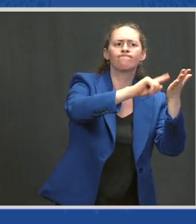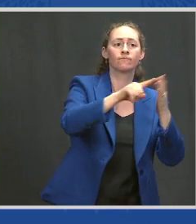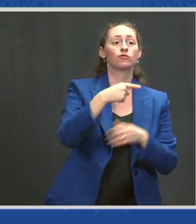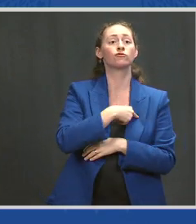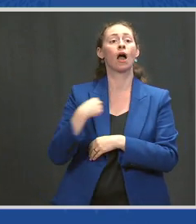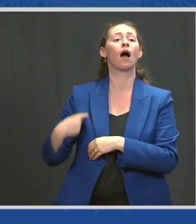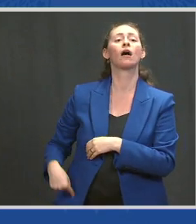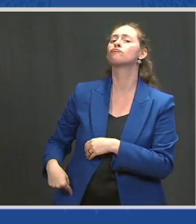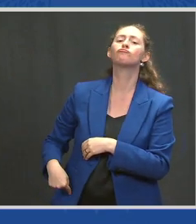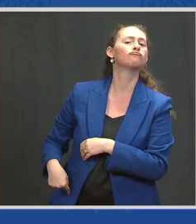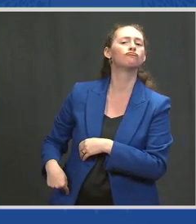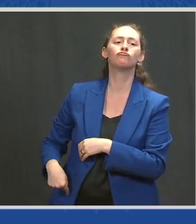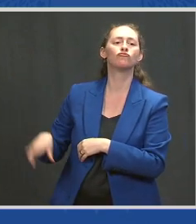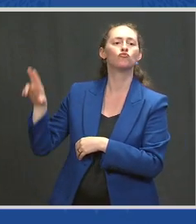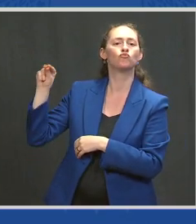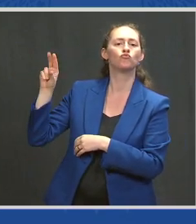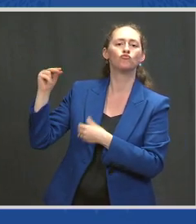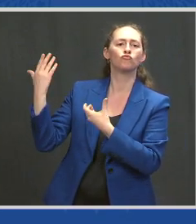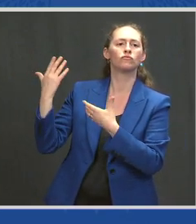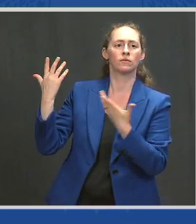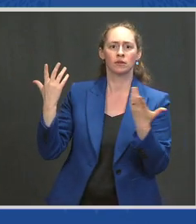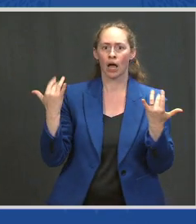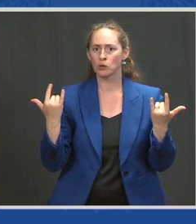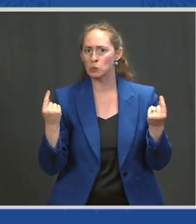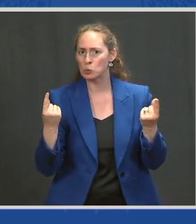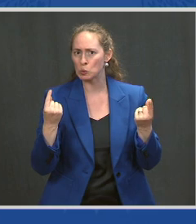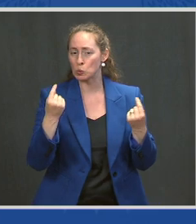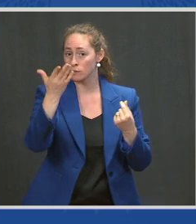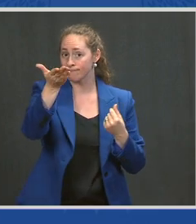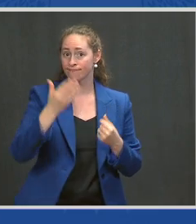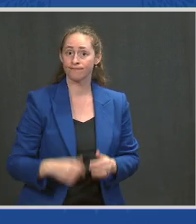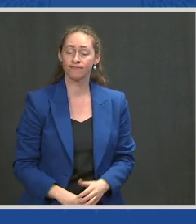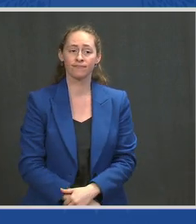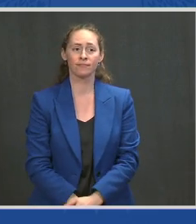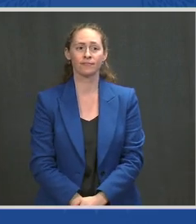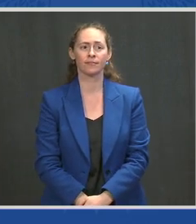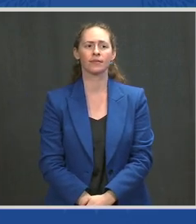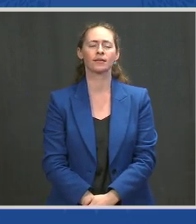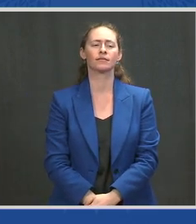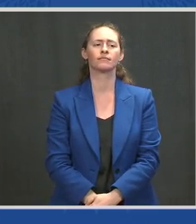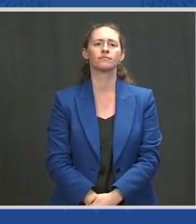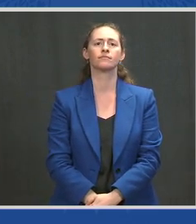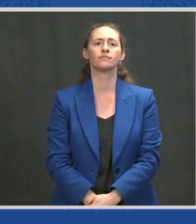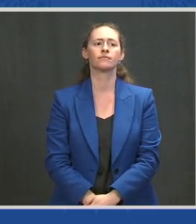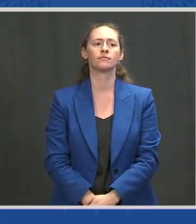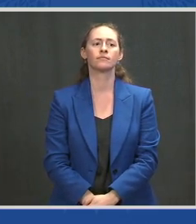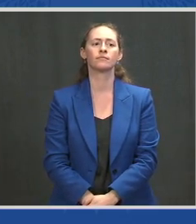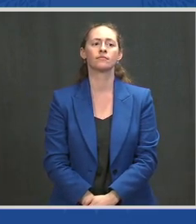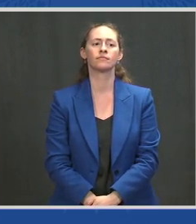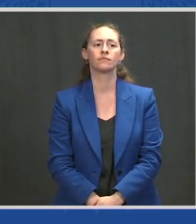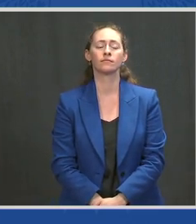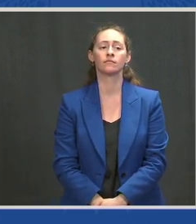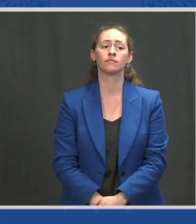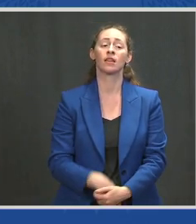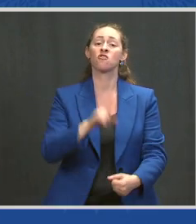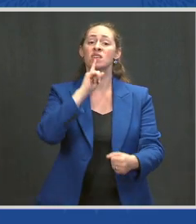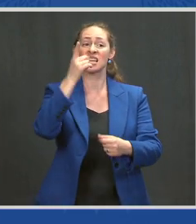with anymore. So, what happens now? The President: The impact -- the world's attitude toward China as it develops.